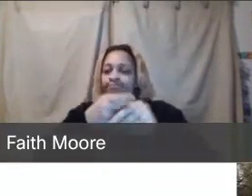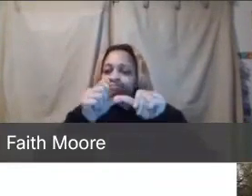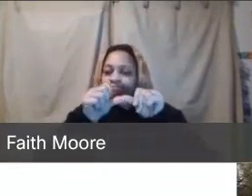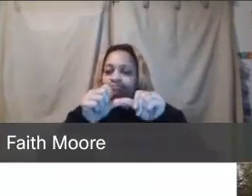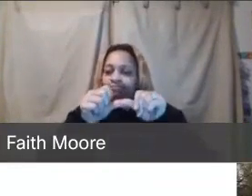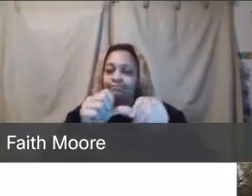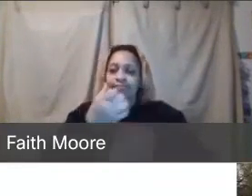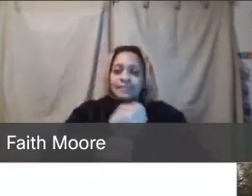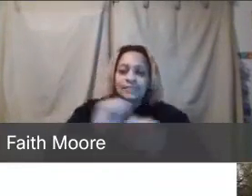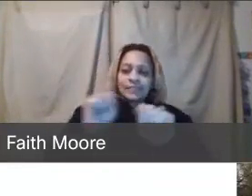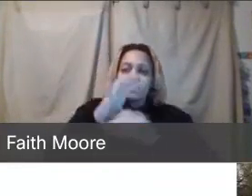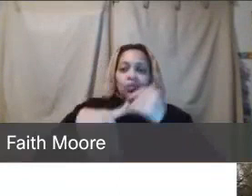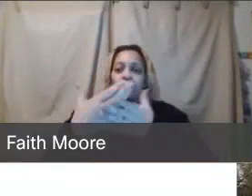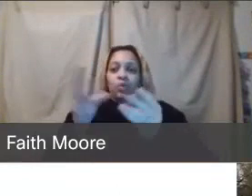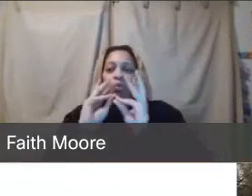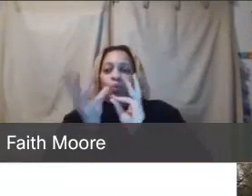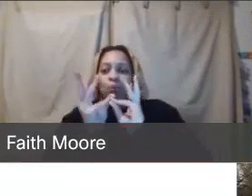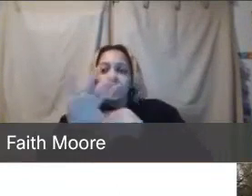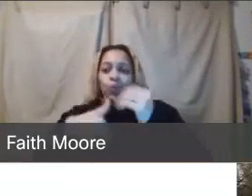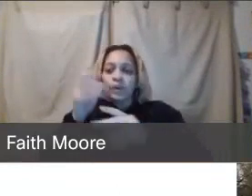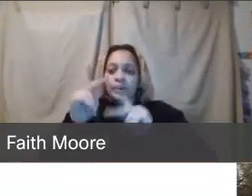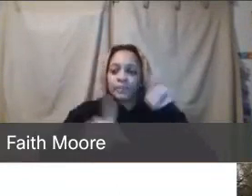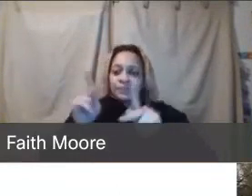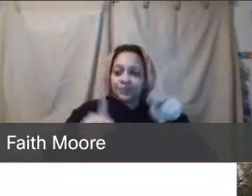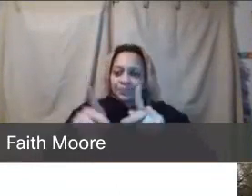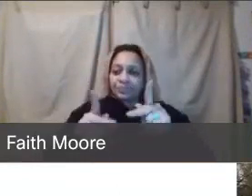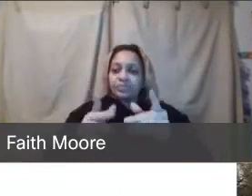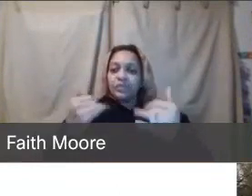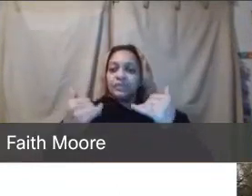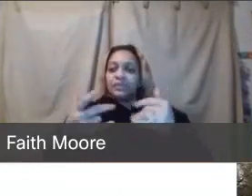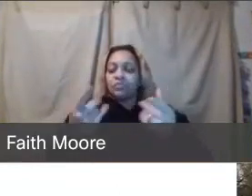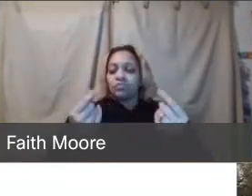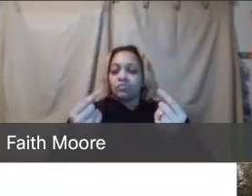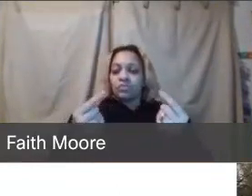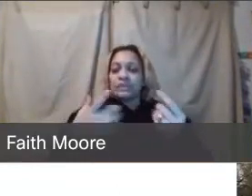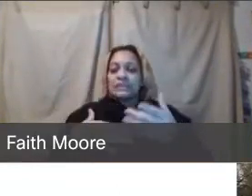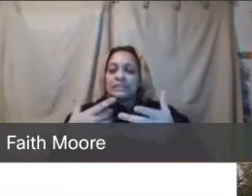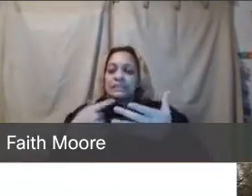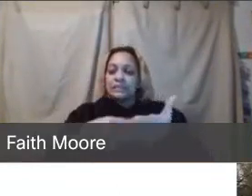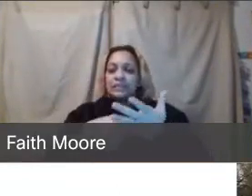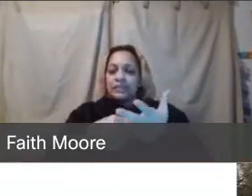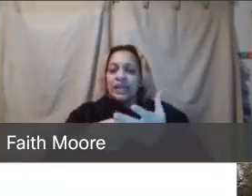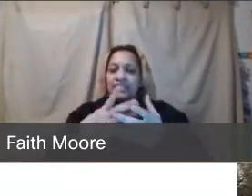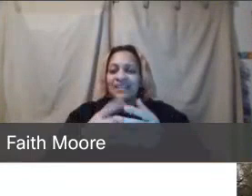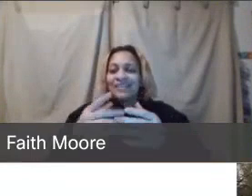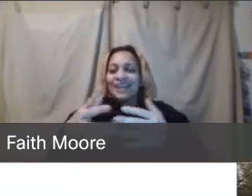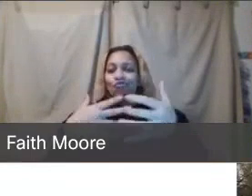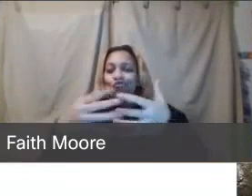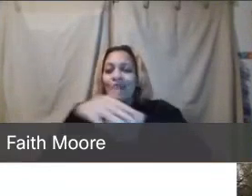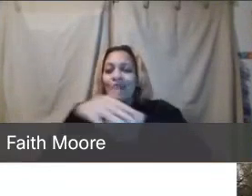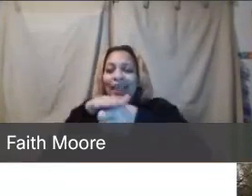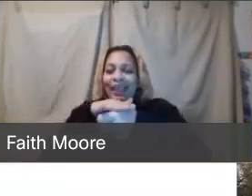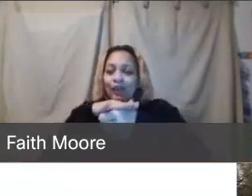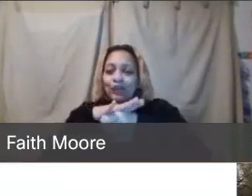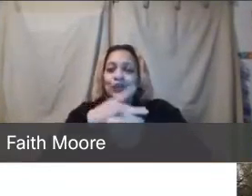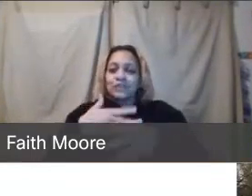In all weathers for all people. So right now we're working through a couple of these maintenance gray areas to make sure that they're on point before this thing opens up.